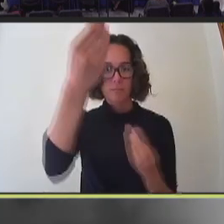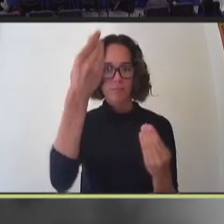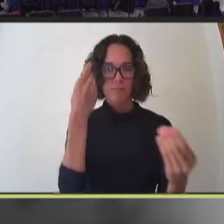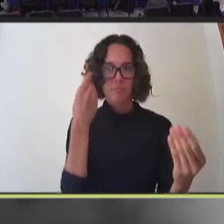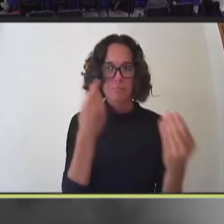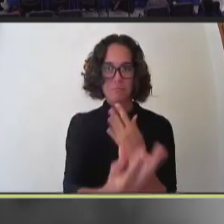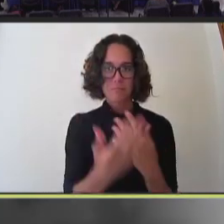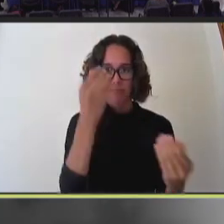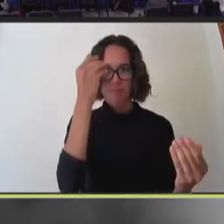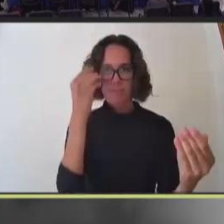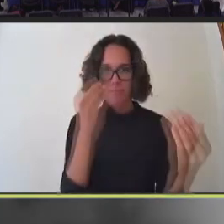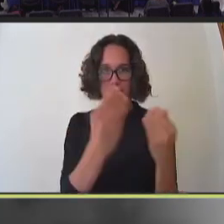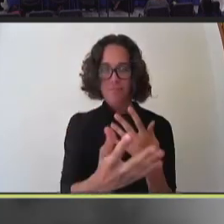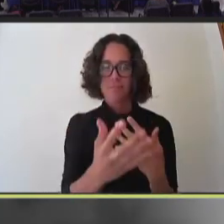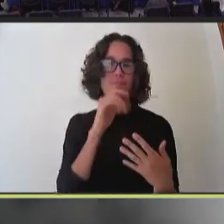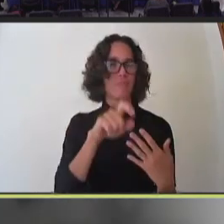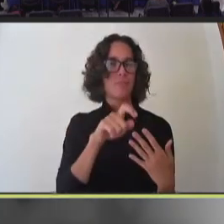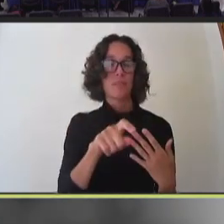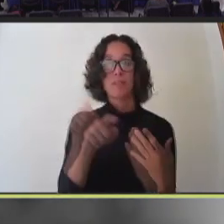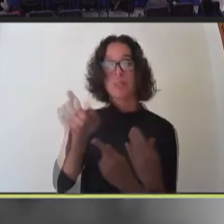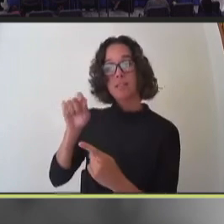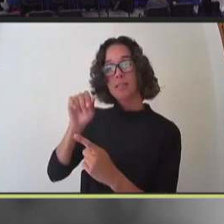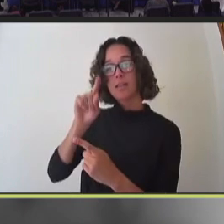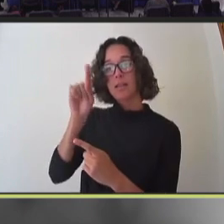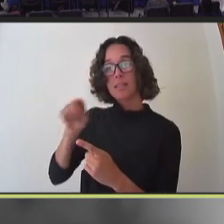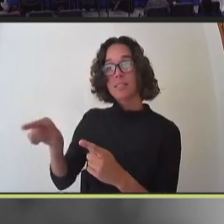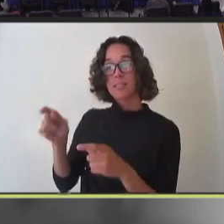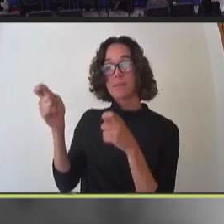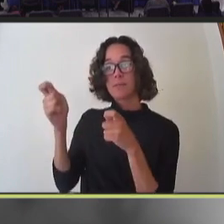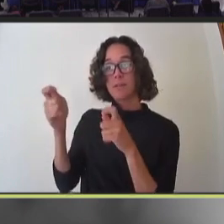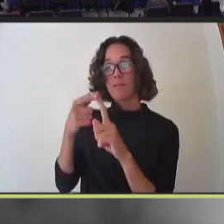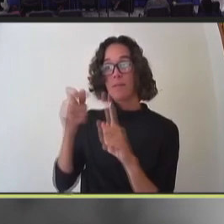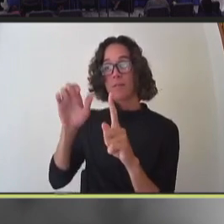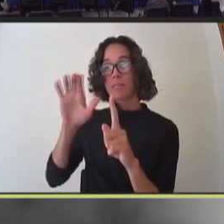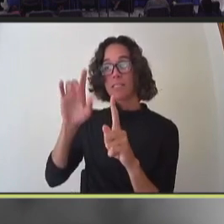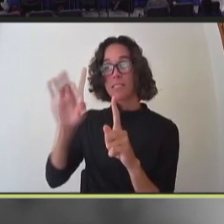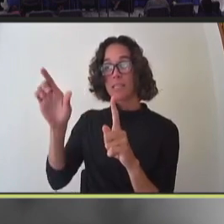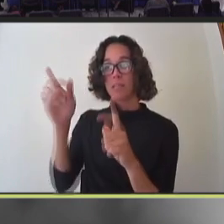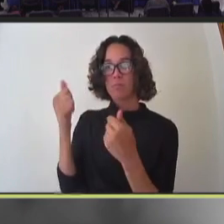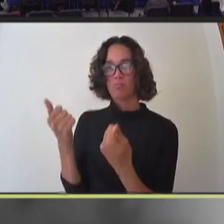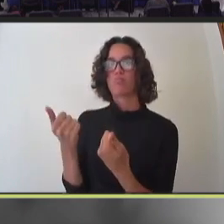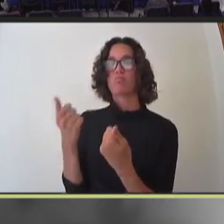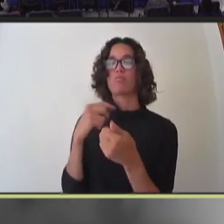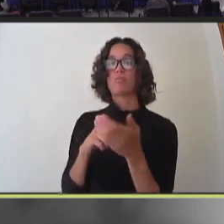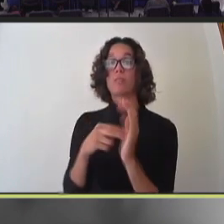and managed by the CDC, the federal law does allow us to disclose immunization data to